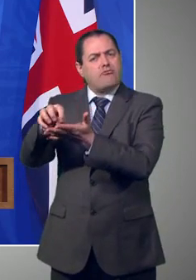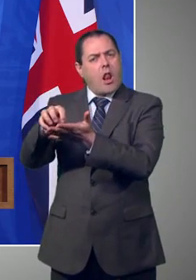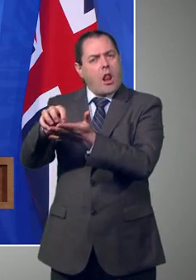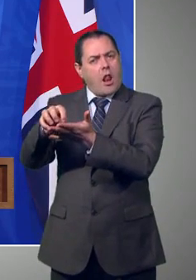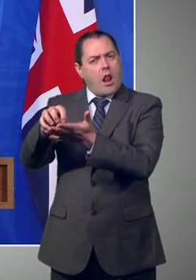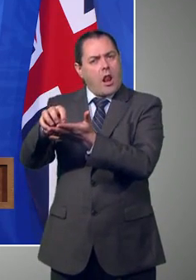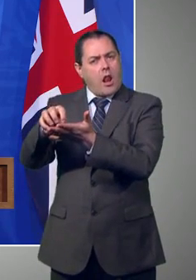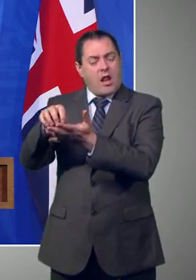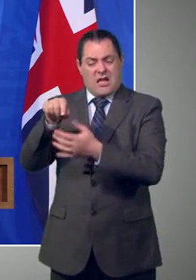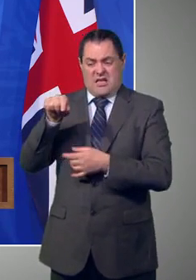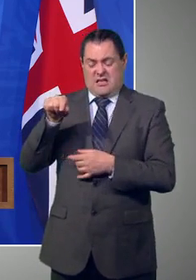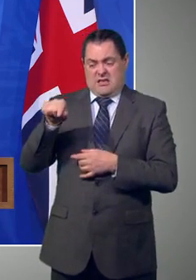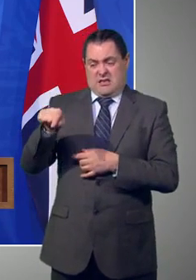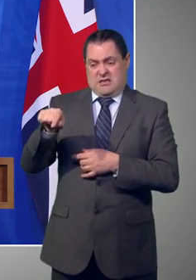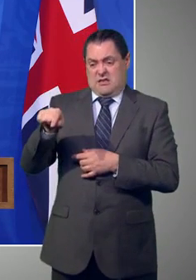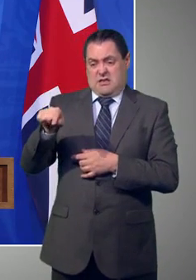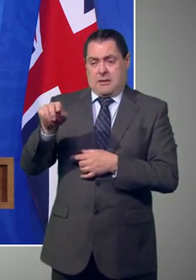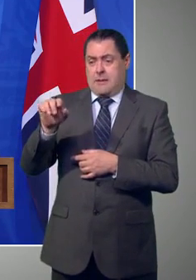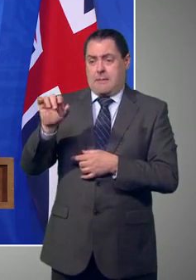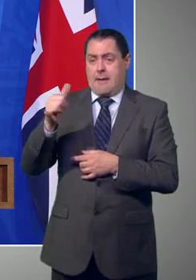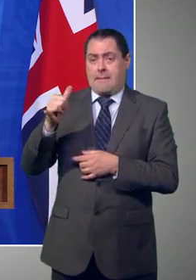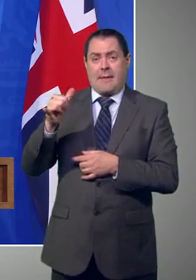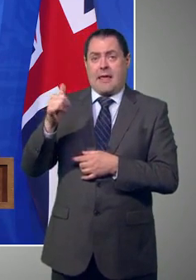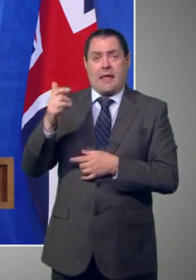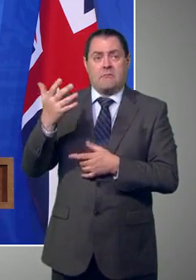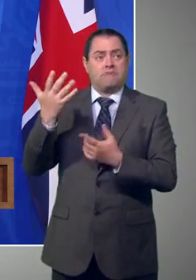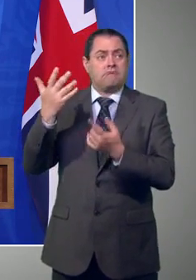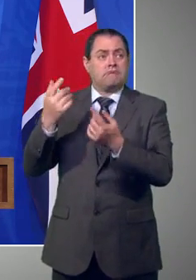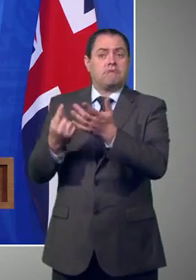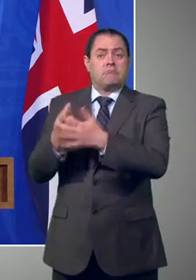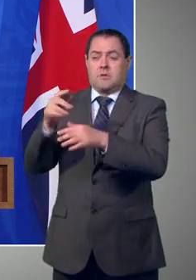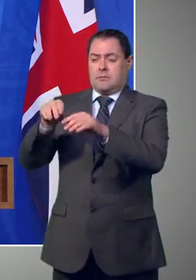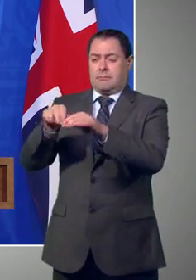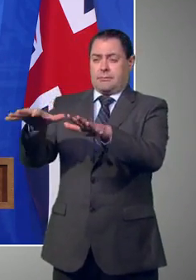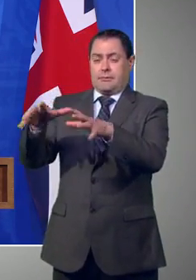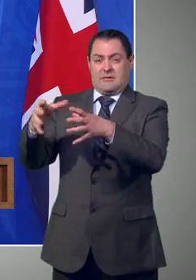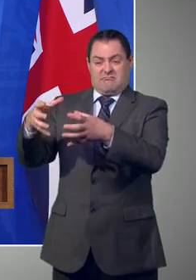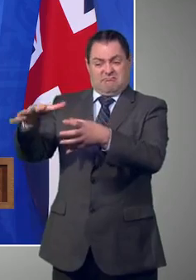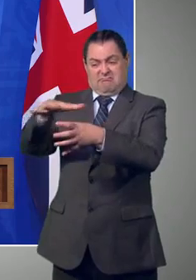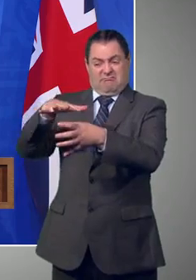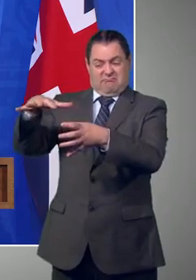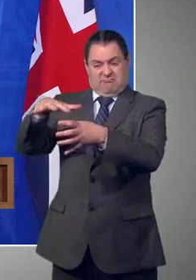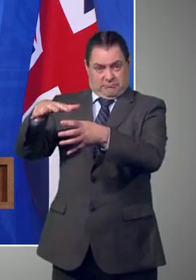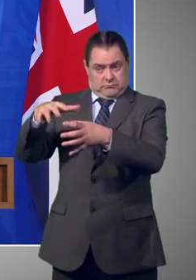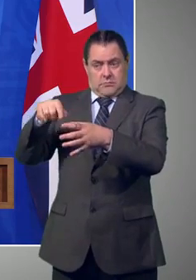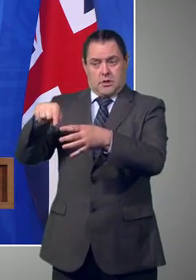them to people in an area of an of an outbreak, for instance to reduce their chance of catching